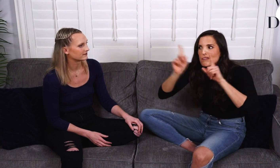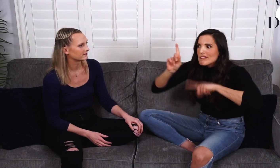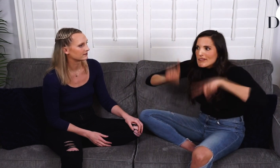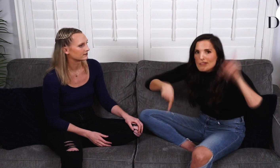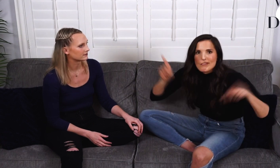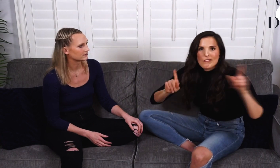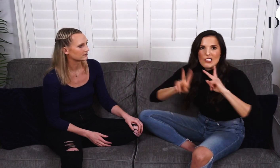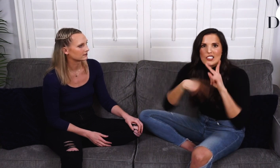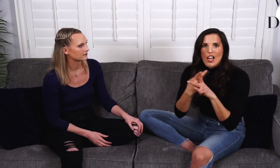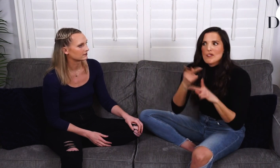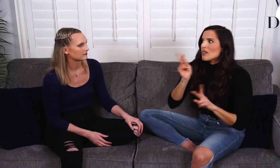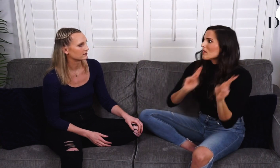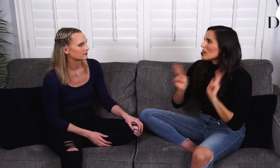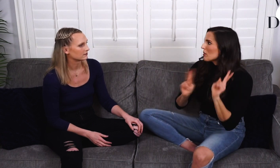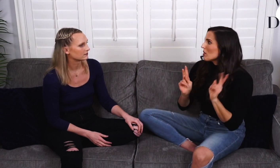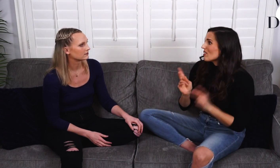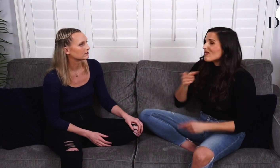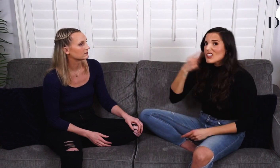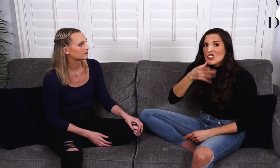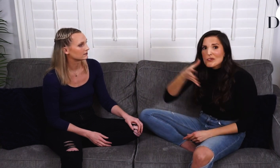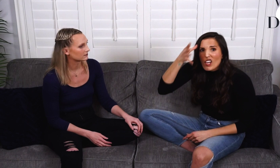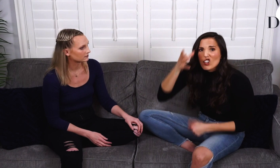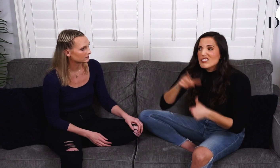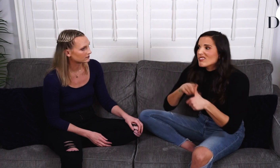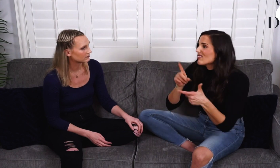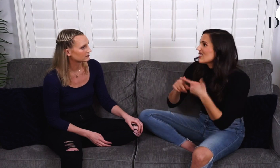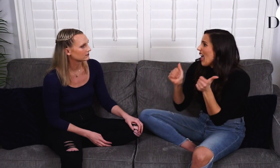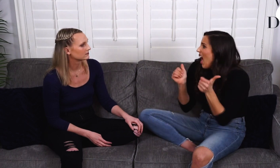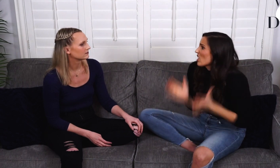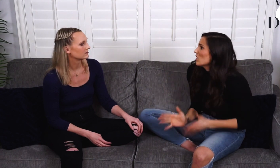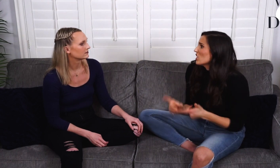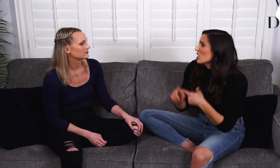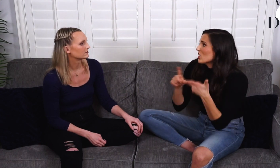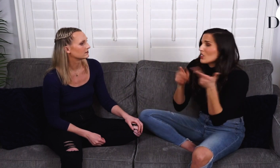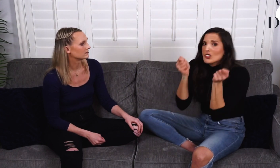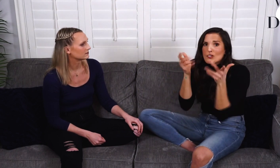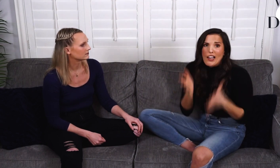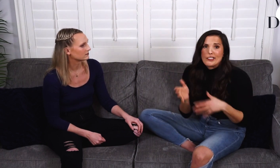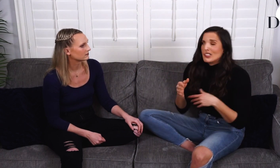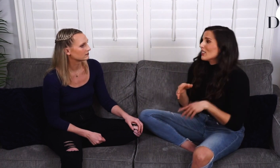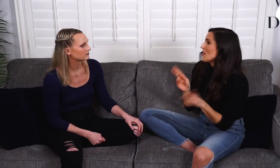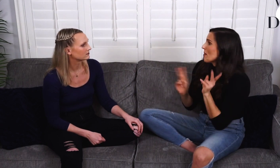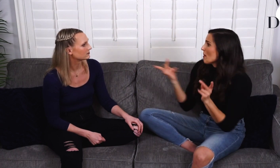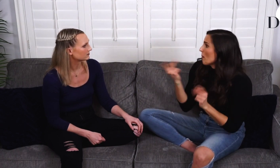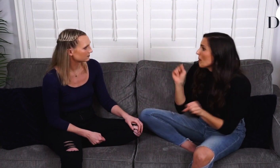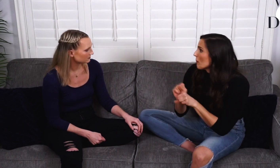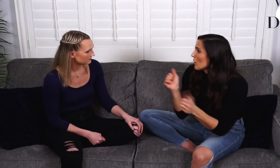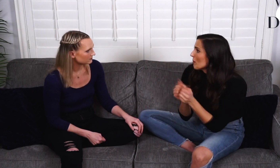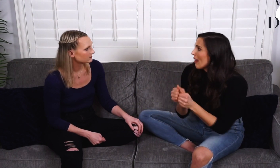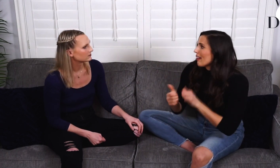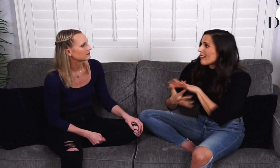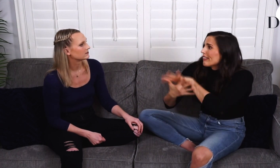different types of people like: hearing parents, actors, directors, people that we worked with,